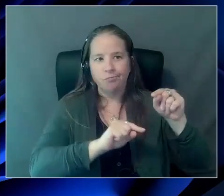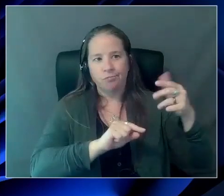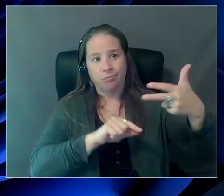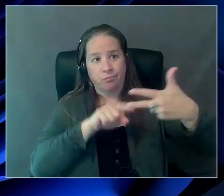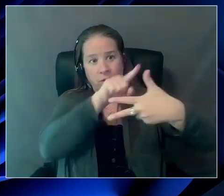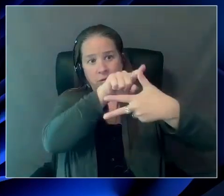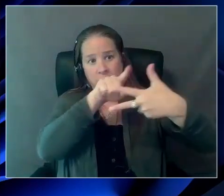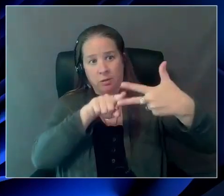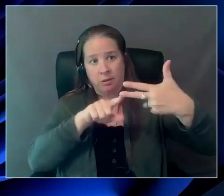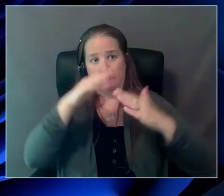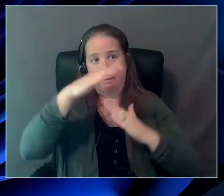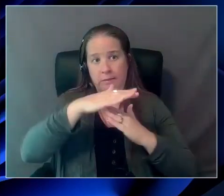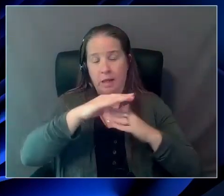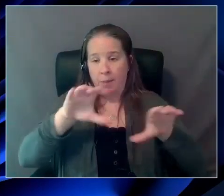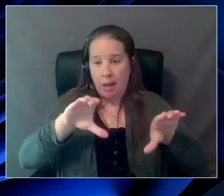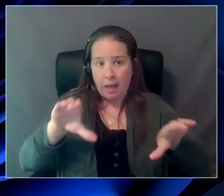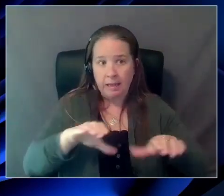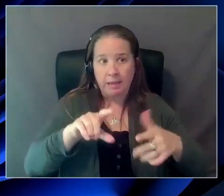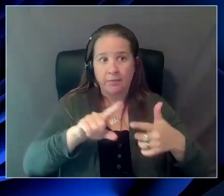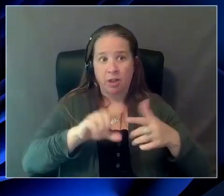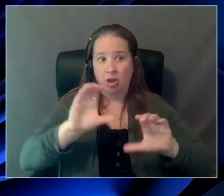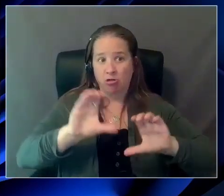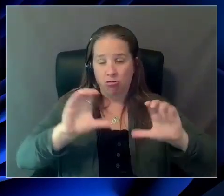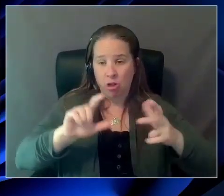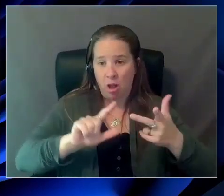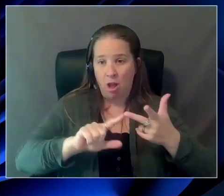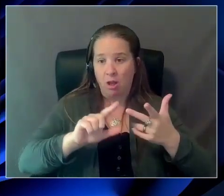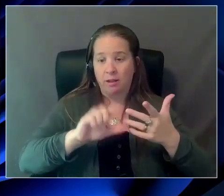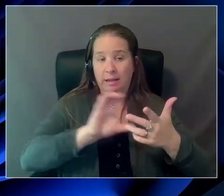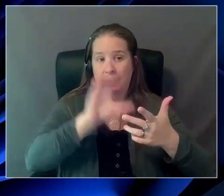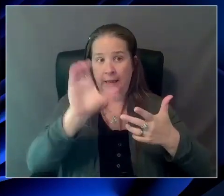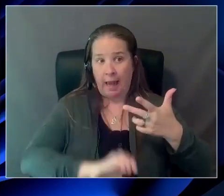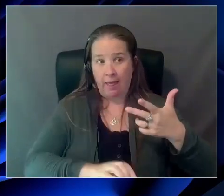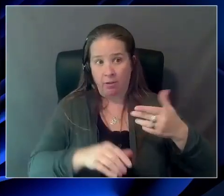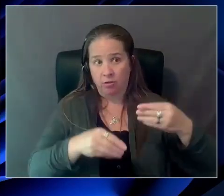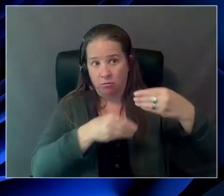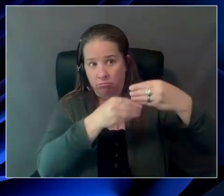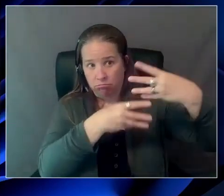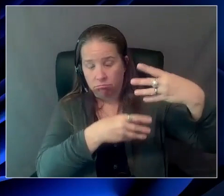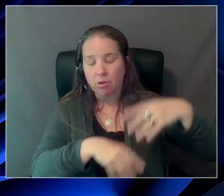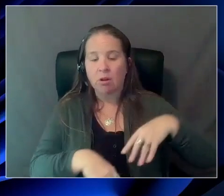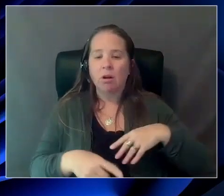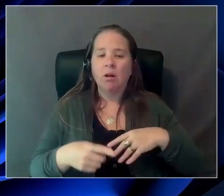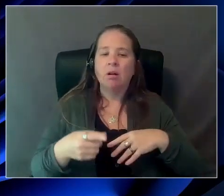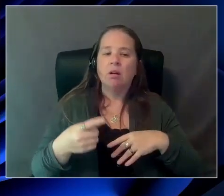so that's all available and. One of the things that we've been